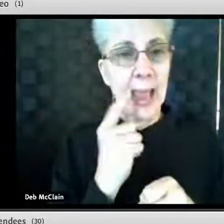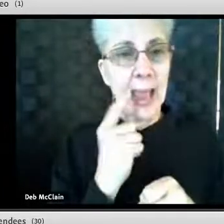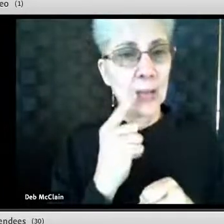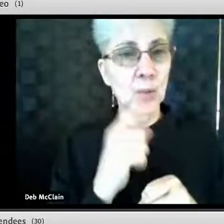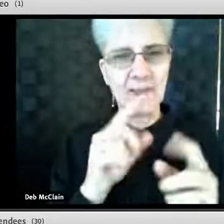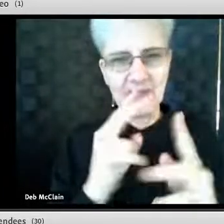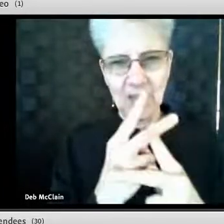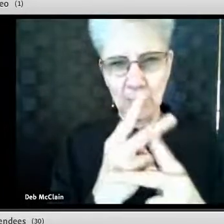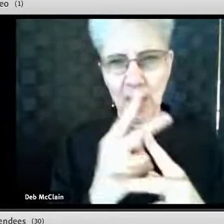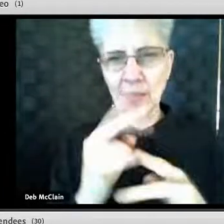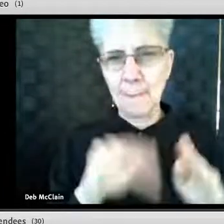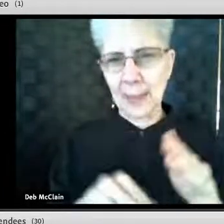in those basic numbers.